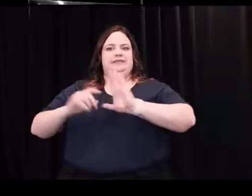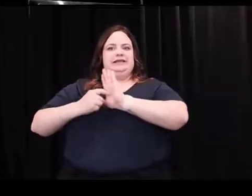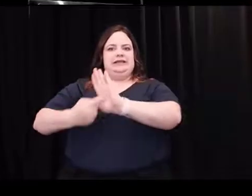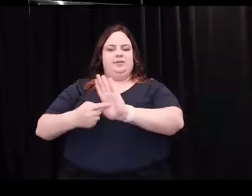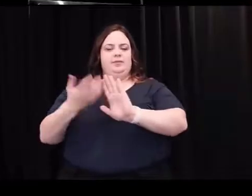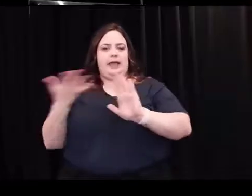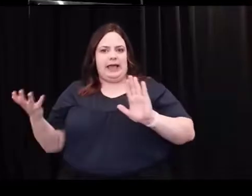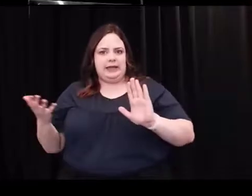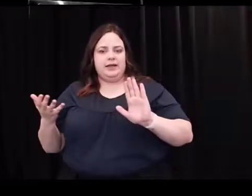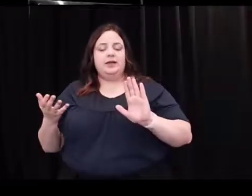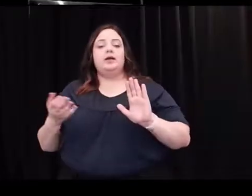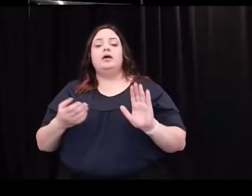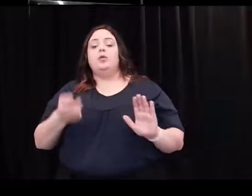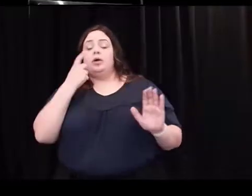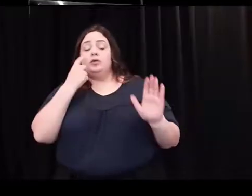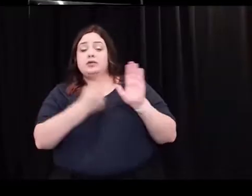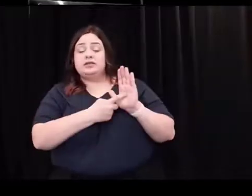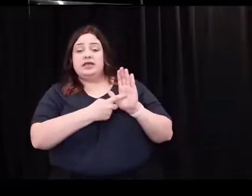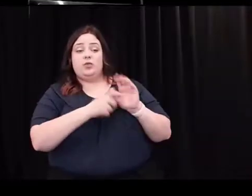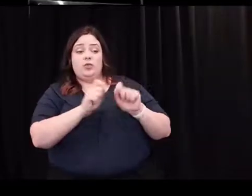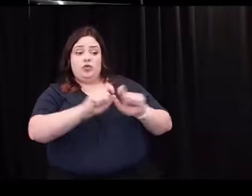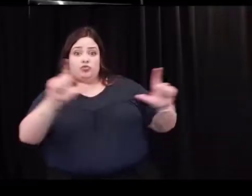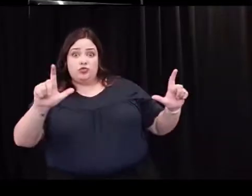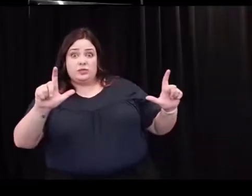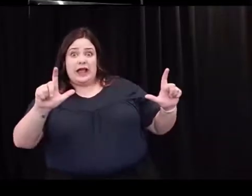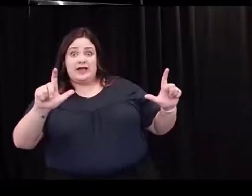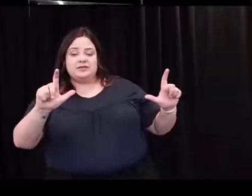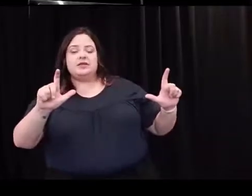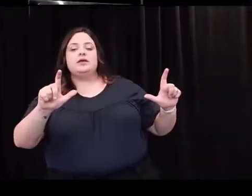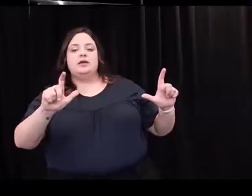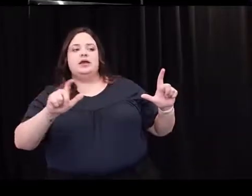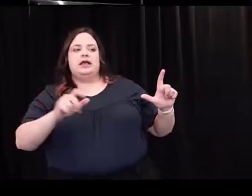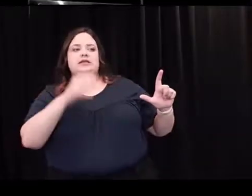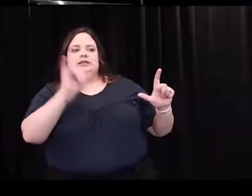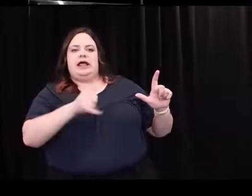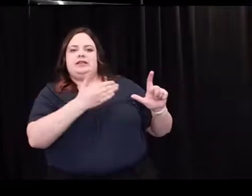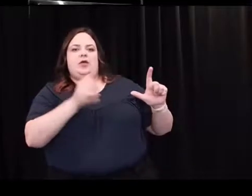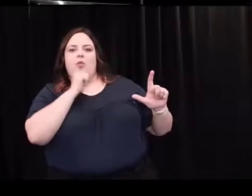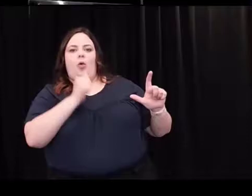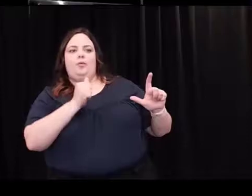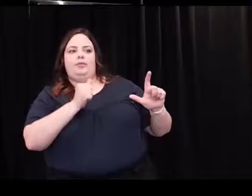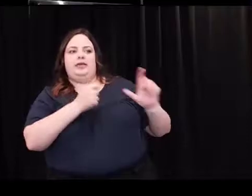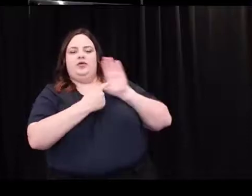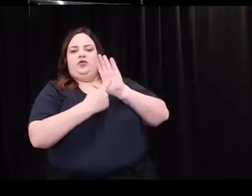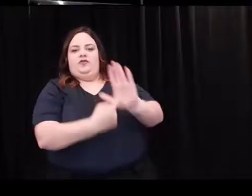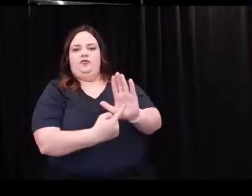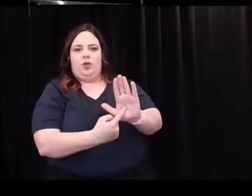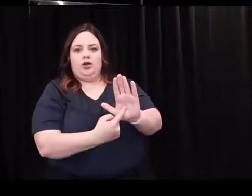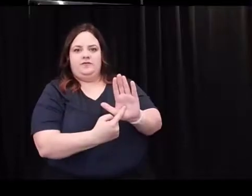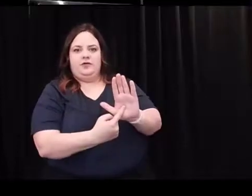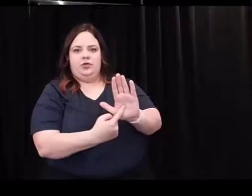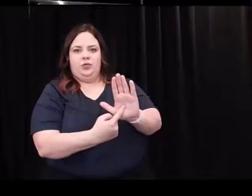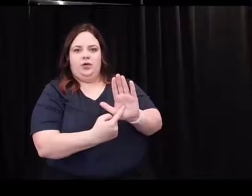in zoom text is that that thing won't be brought into view, but there's other ways of testing that.